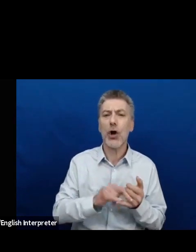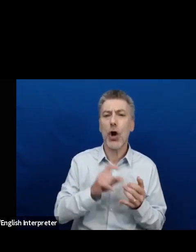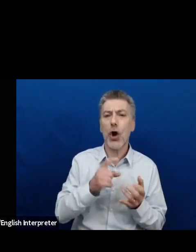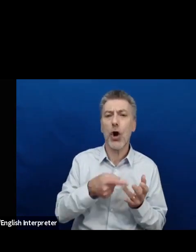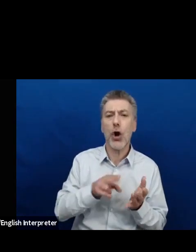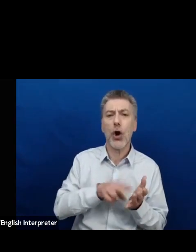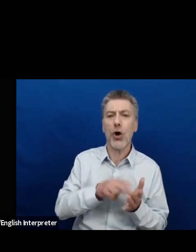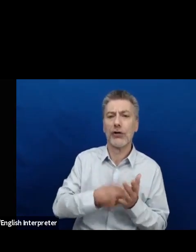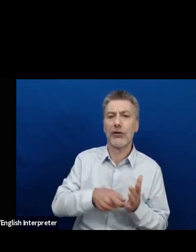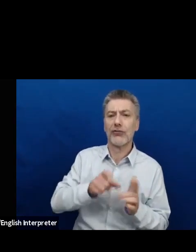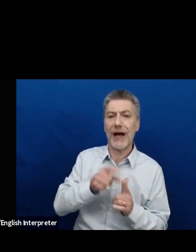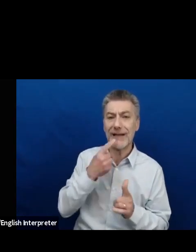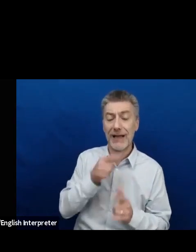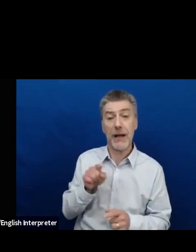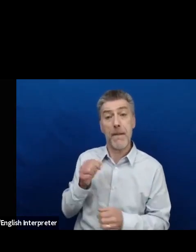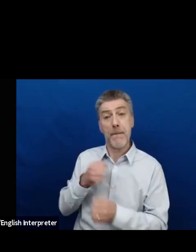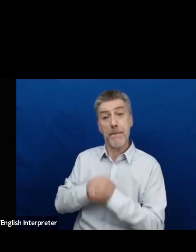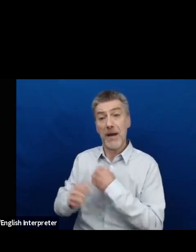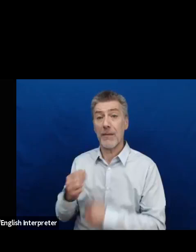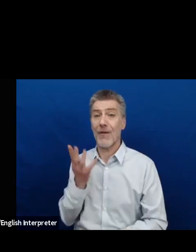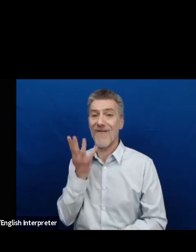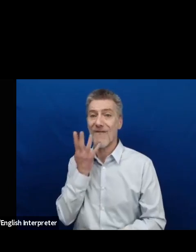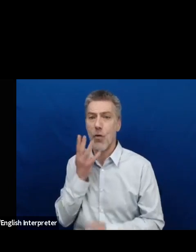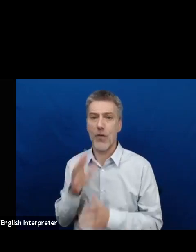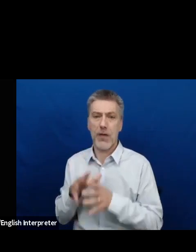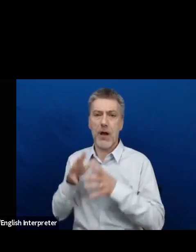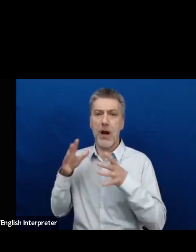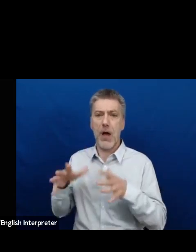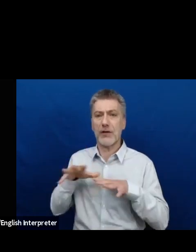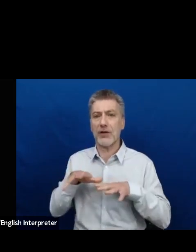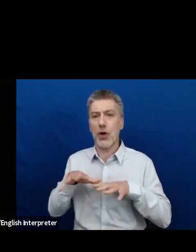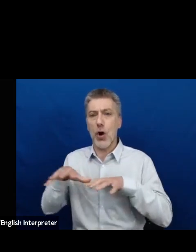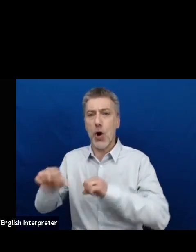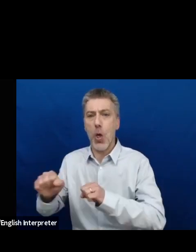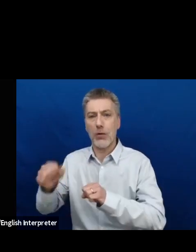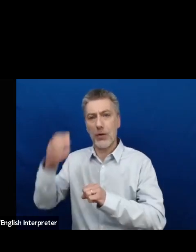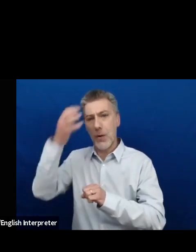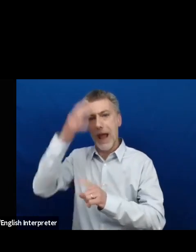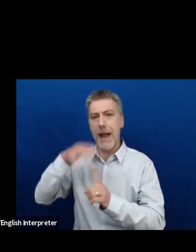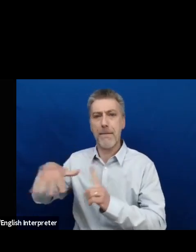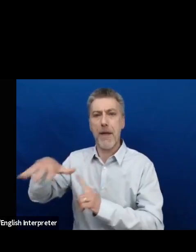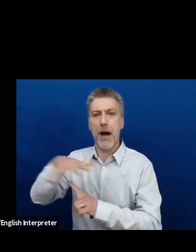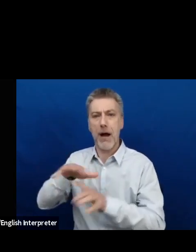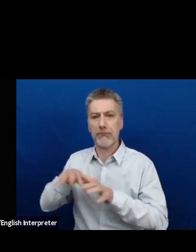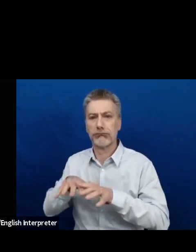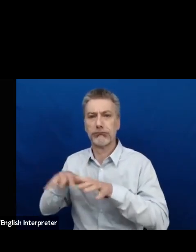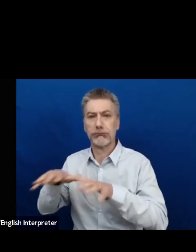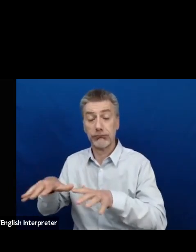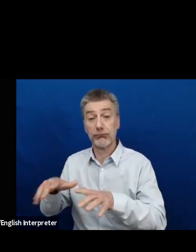state . In to the Eastern border land areas